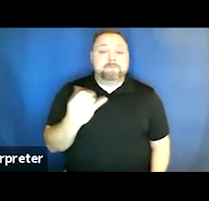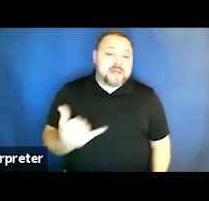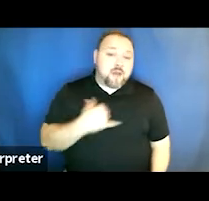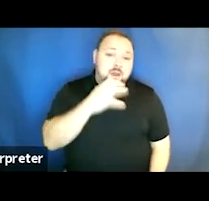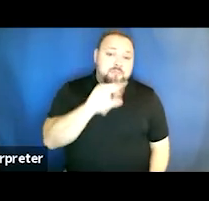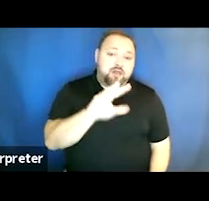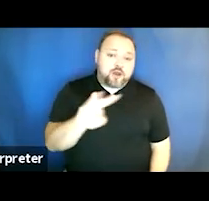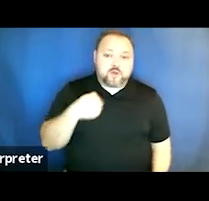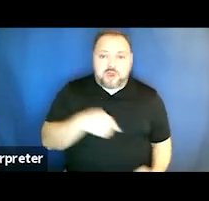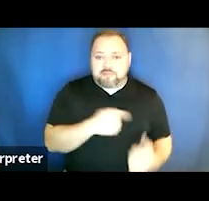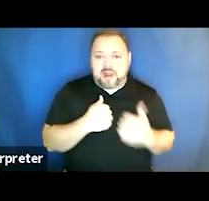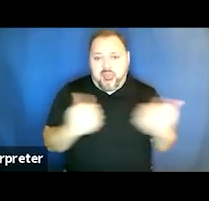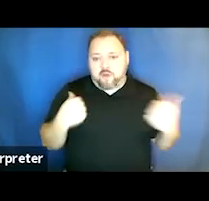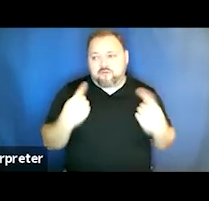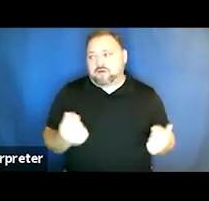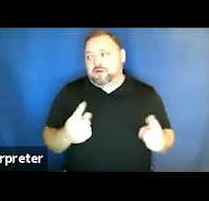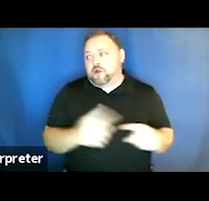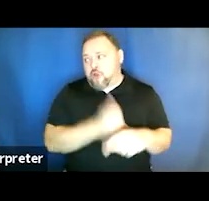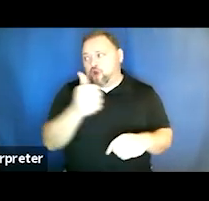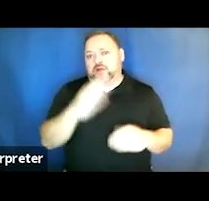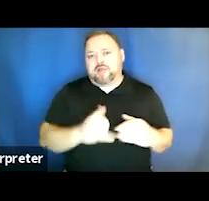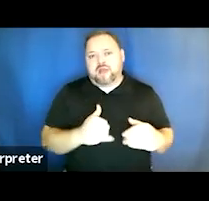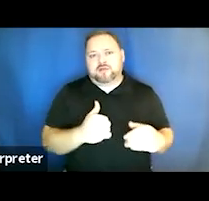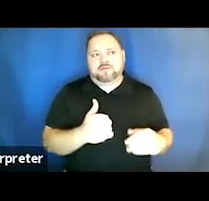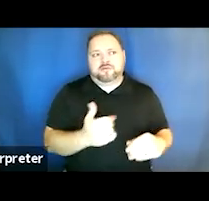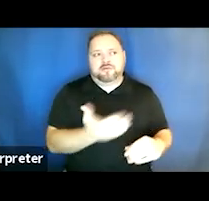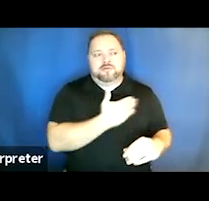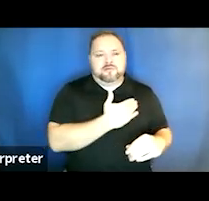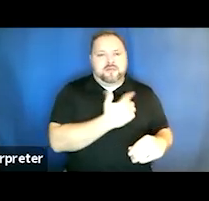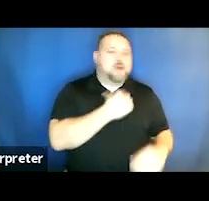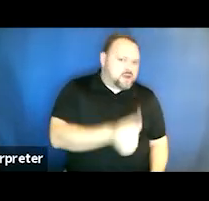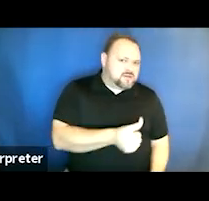so I've been out for longer than I have not.